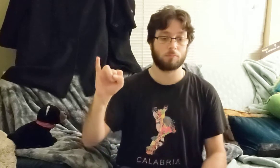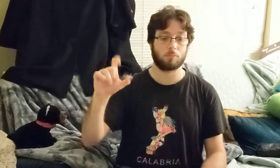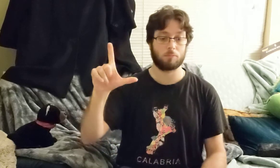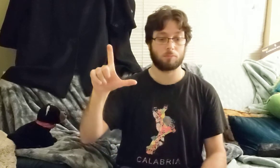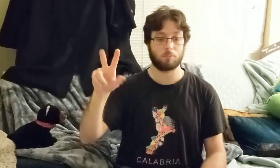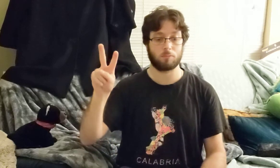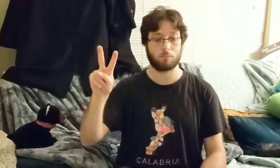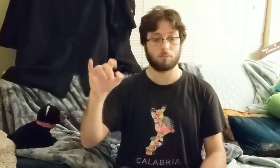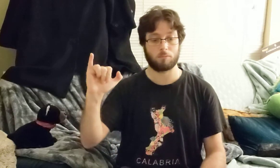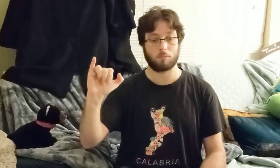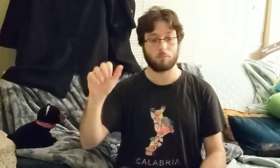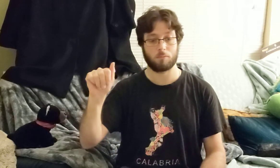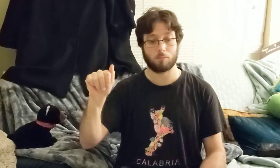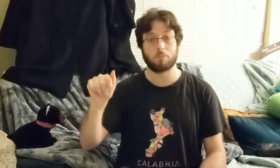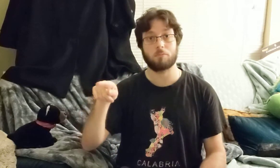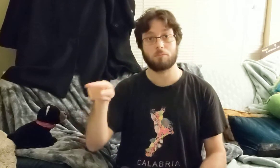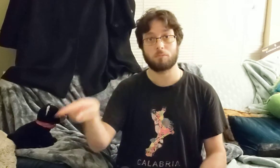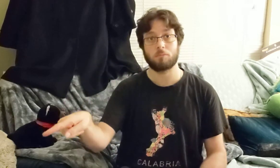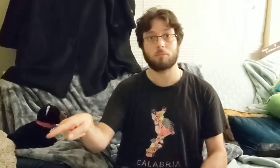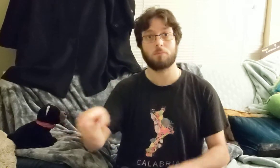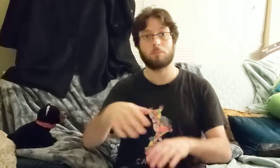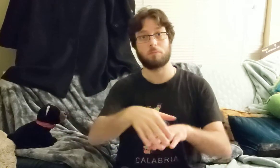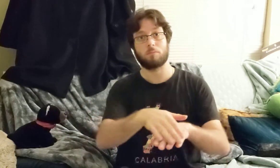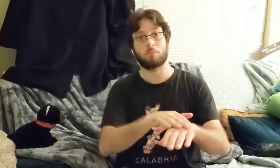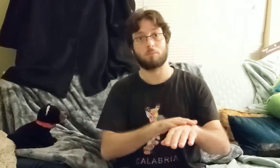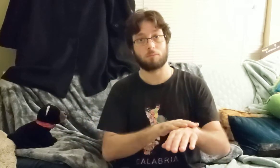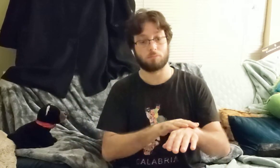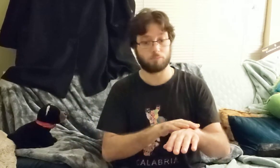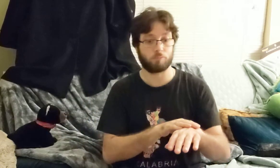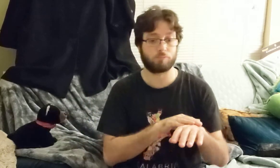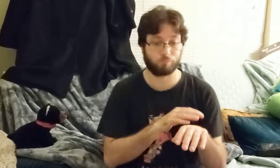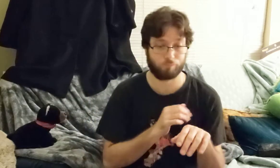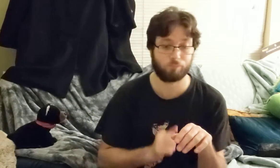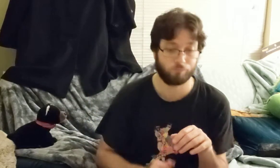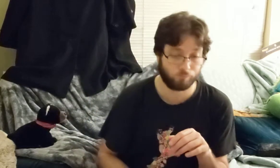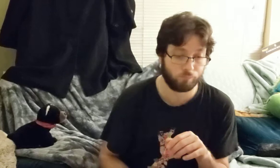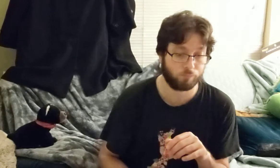S-I-L-V-I-A SHE SLOW